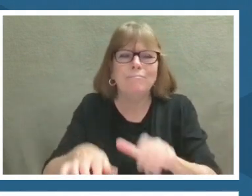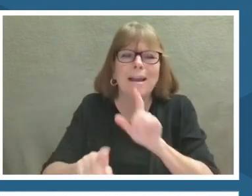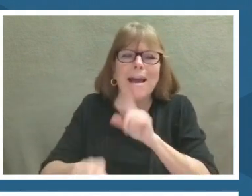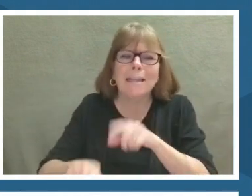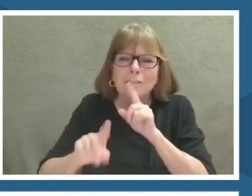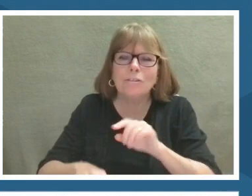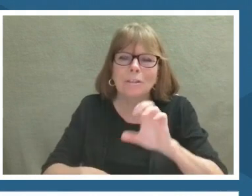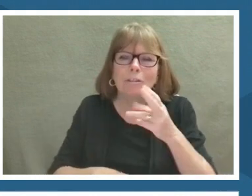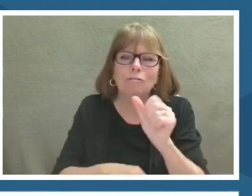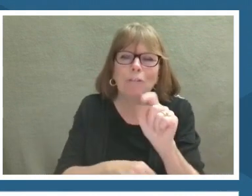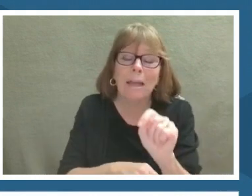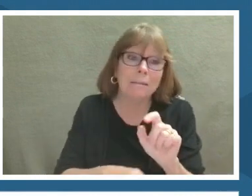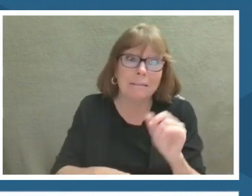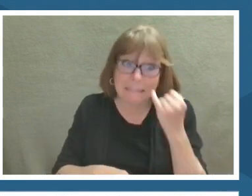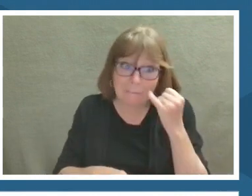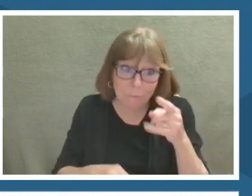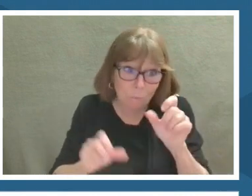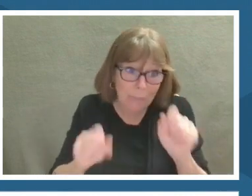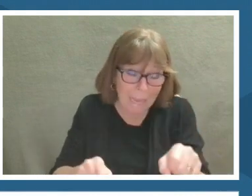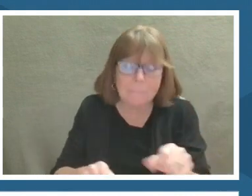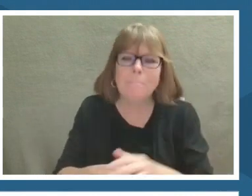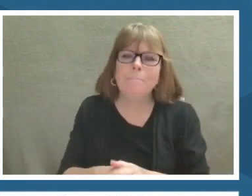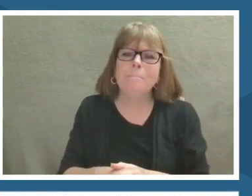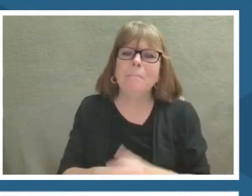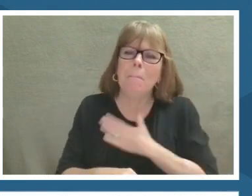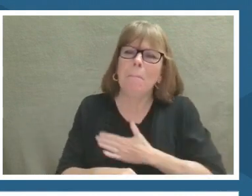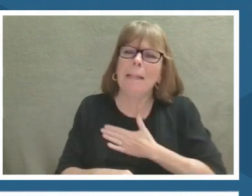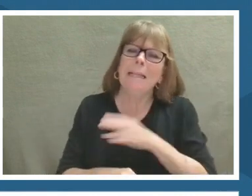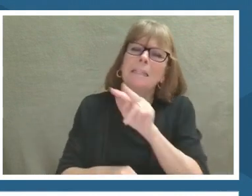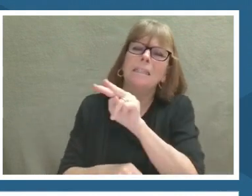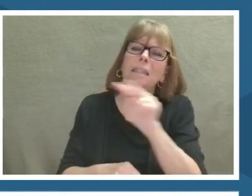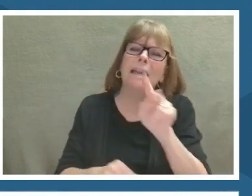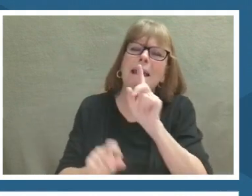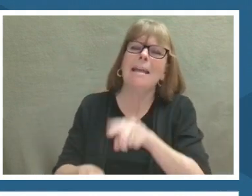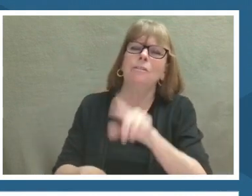can to answer this question